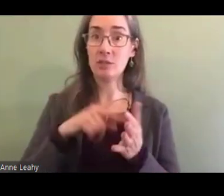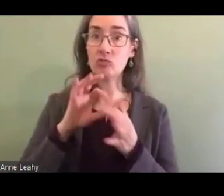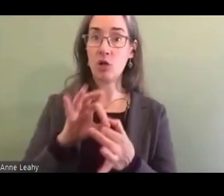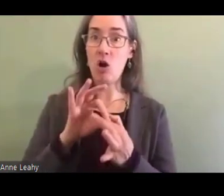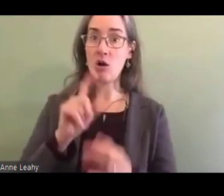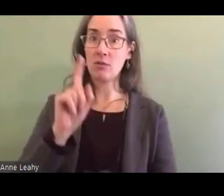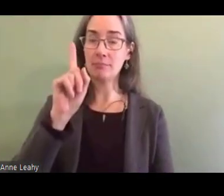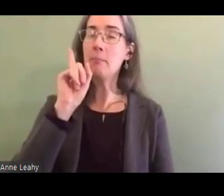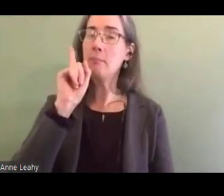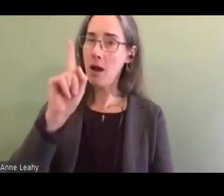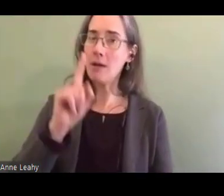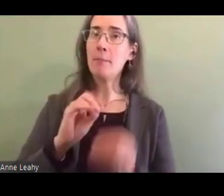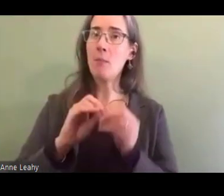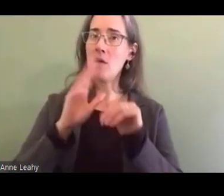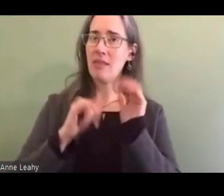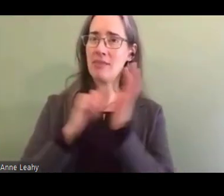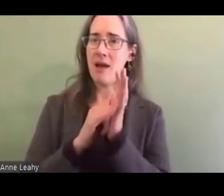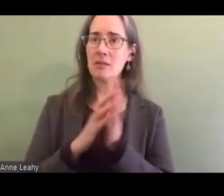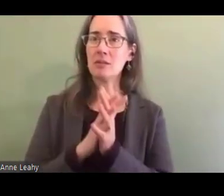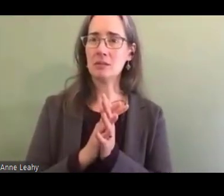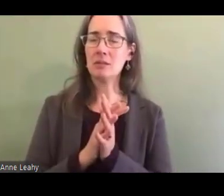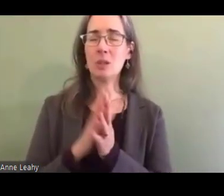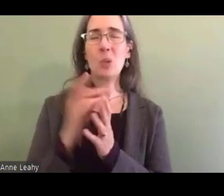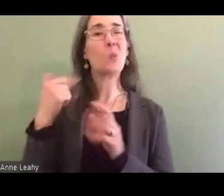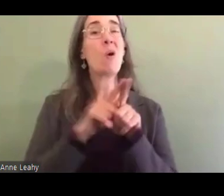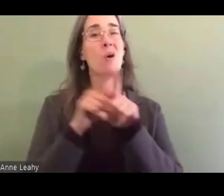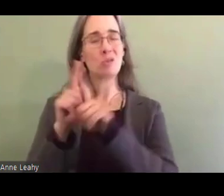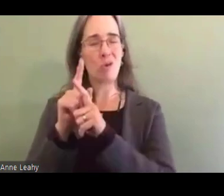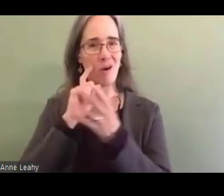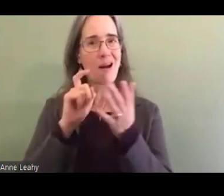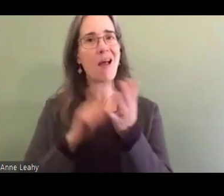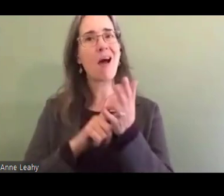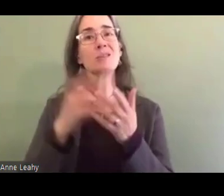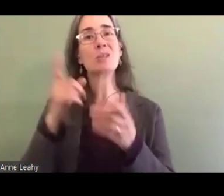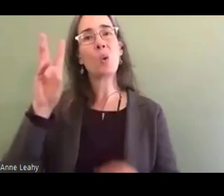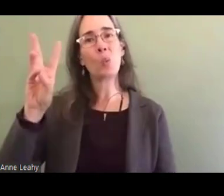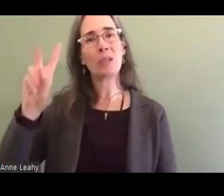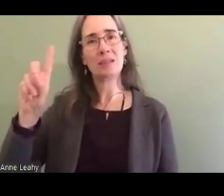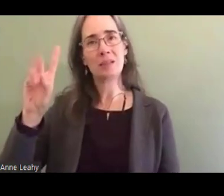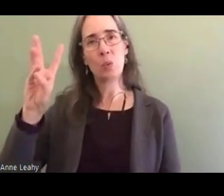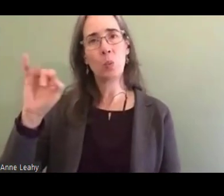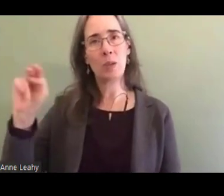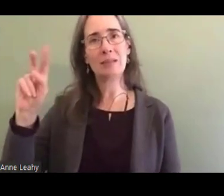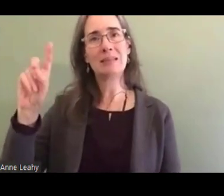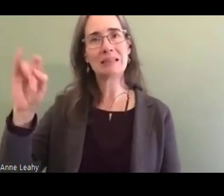But more than that, we also recognize that Winn‑Dixie itself is a major corporation,